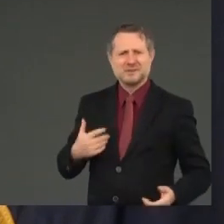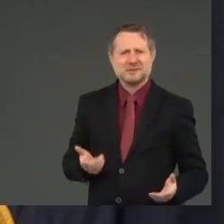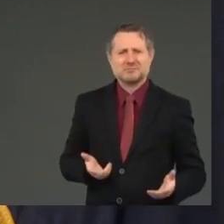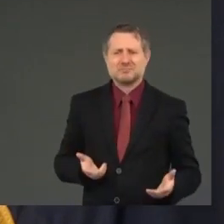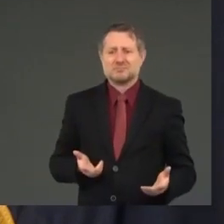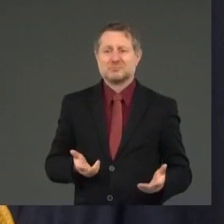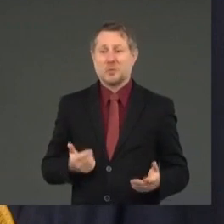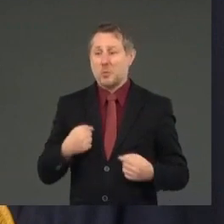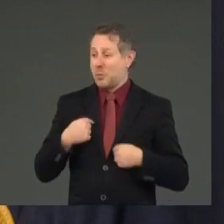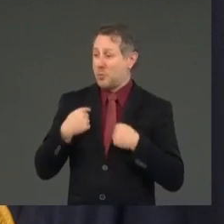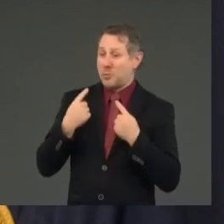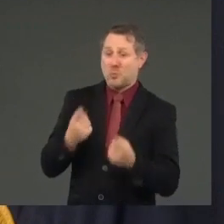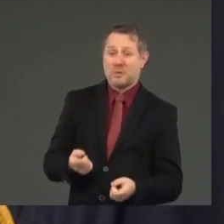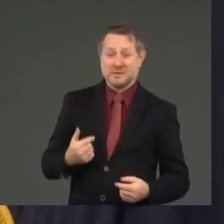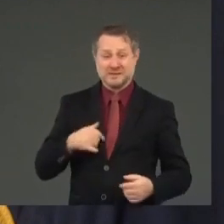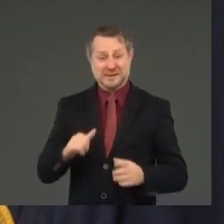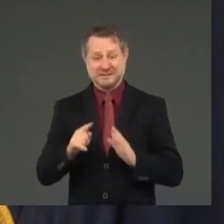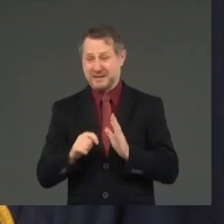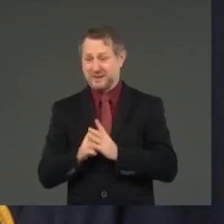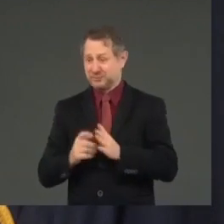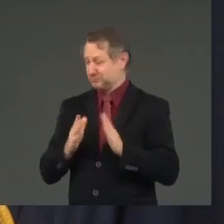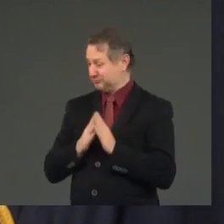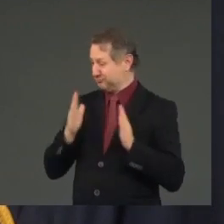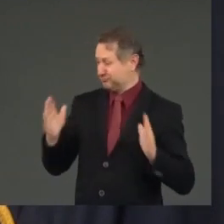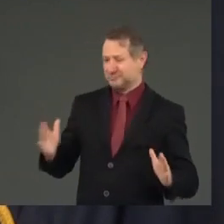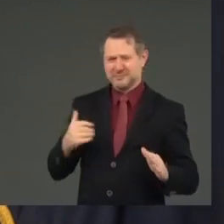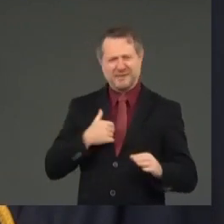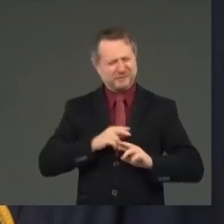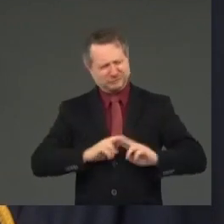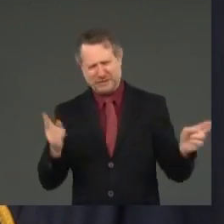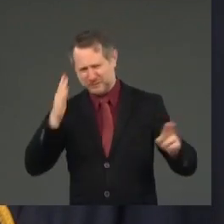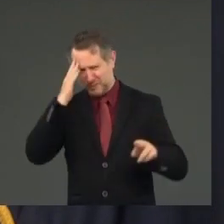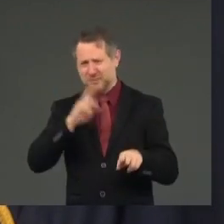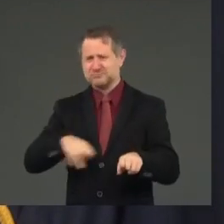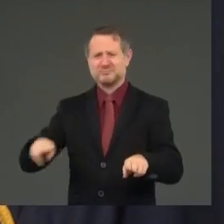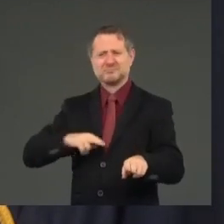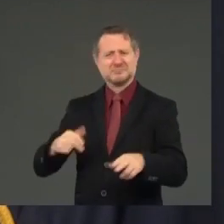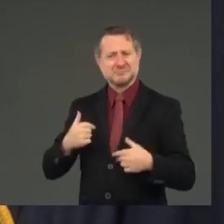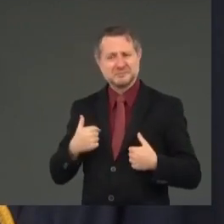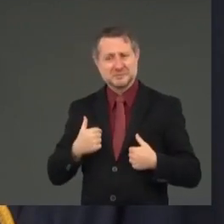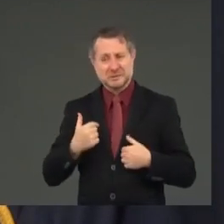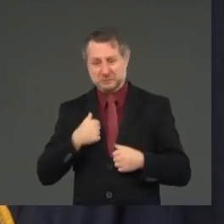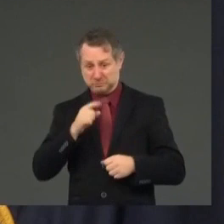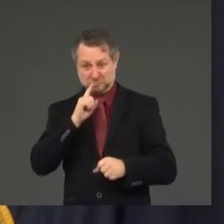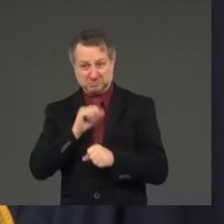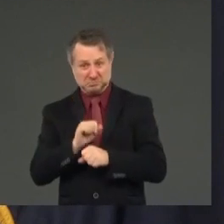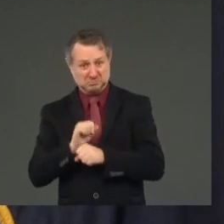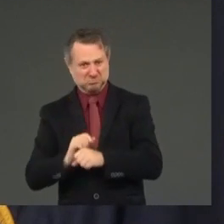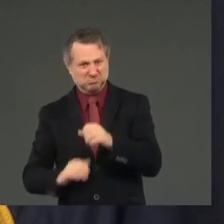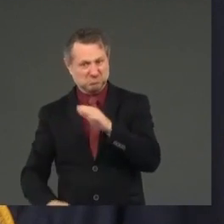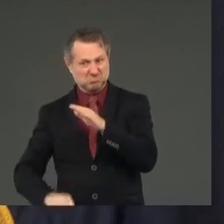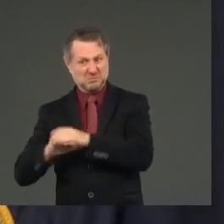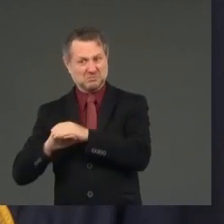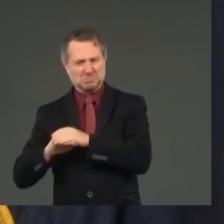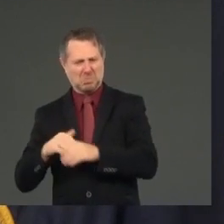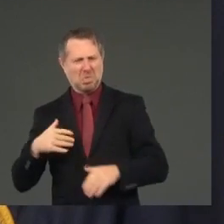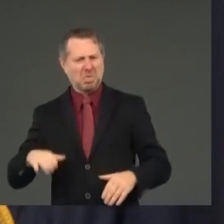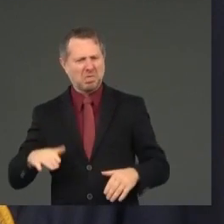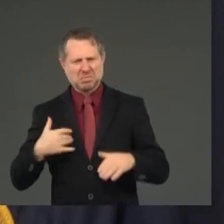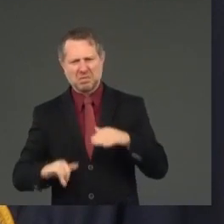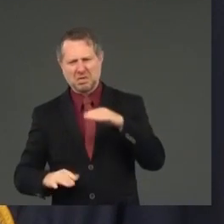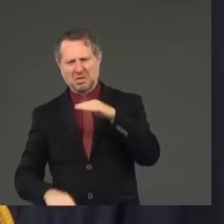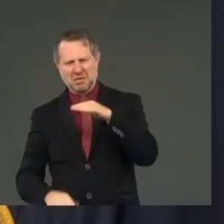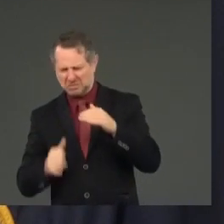HAVE ALTERNATIVE BEDS.